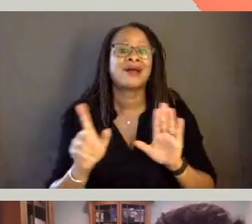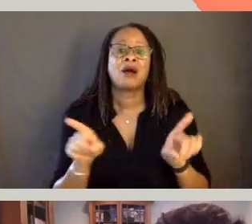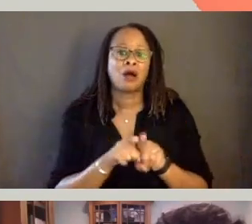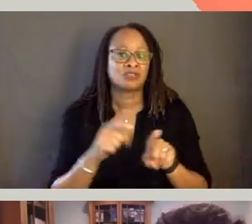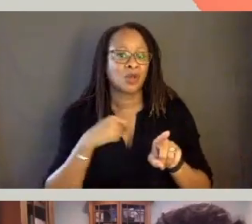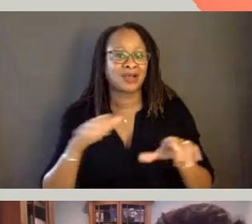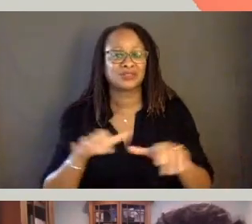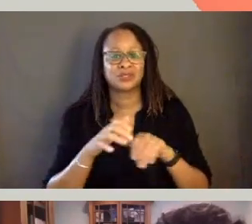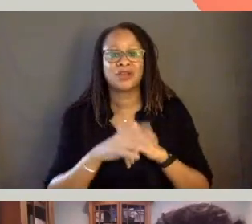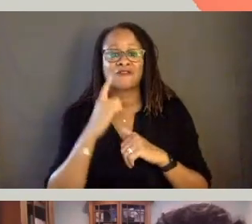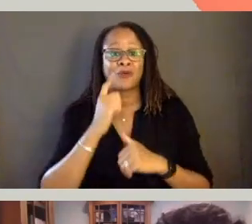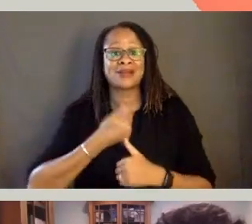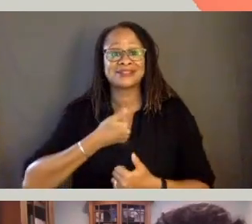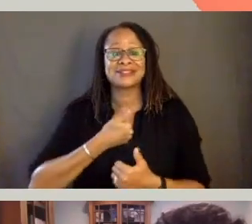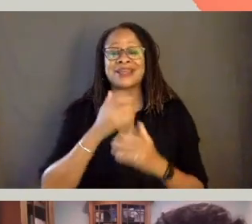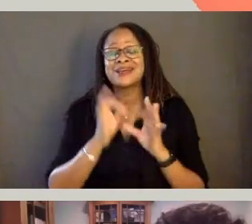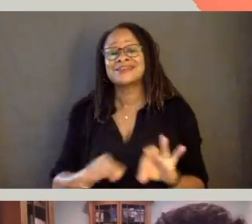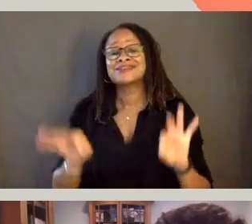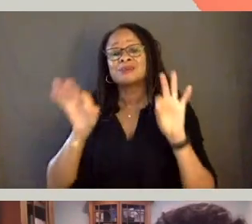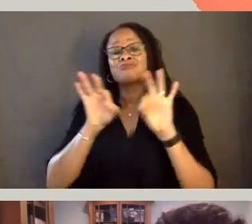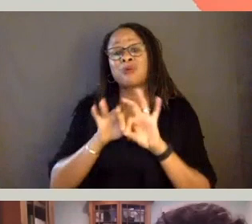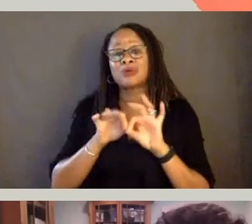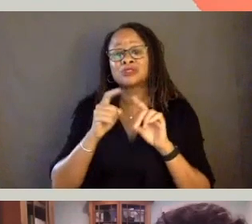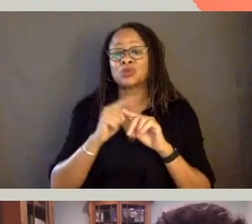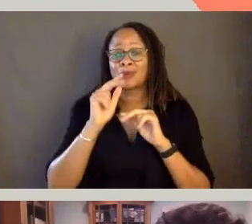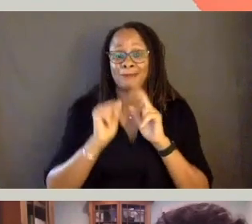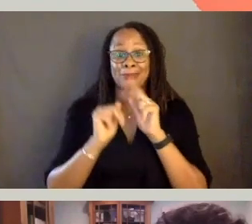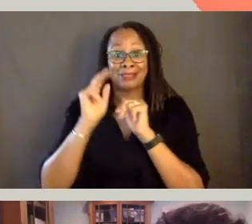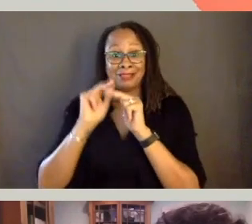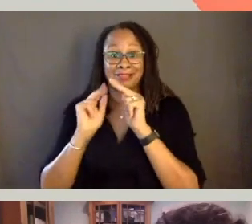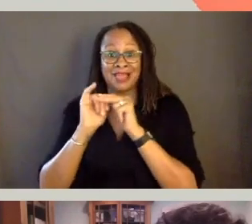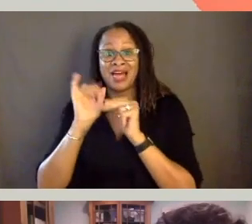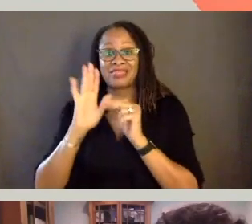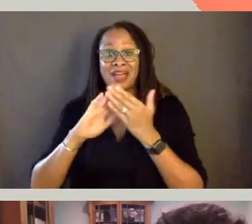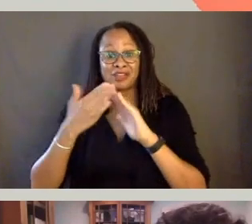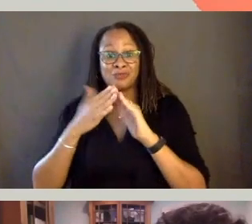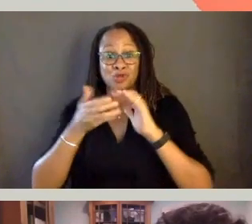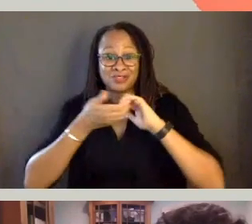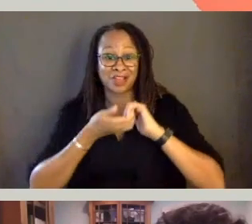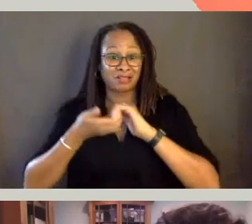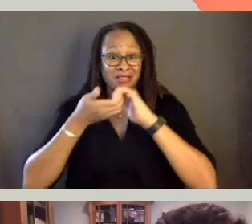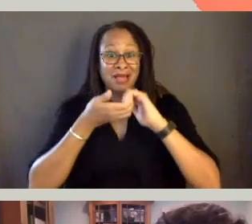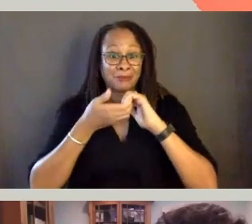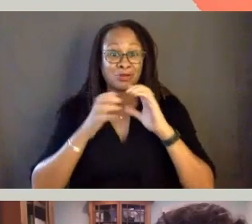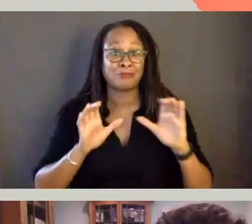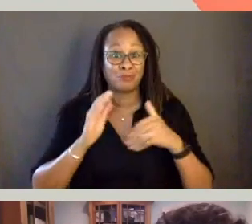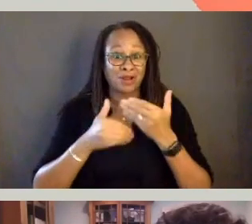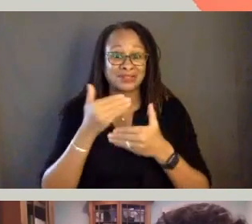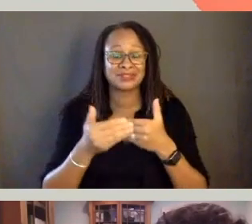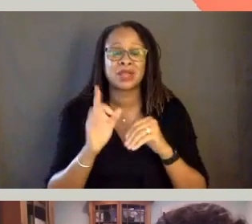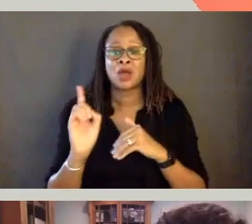But for me, it's important to build that community through a collaborative process where folks are able